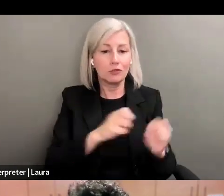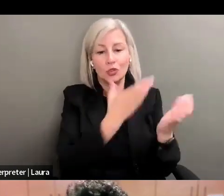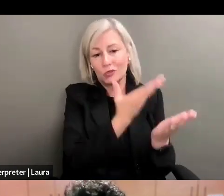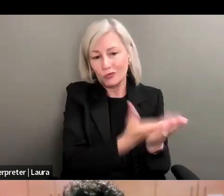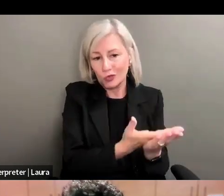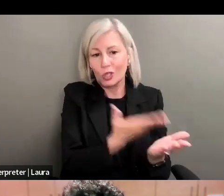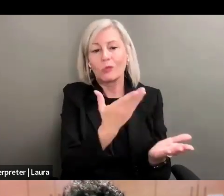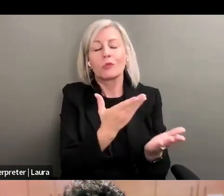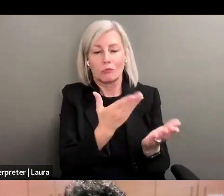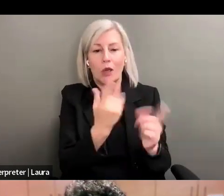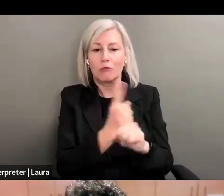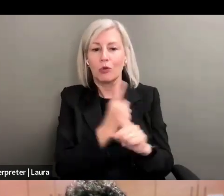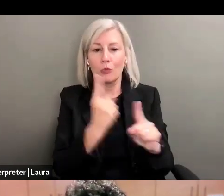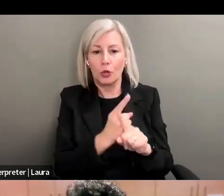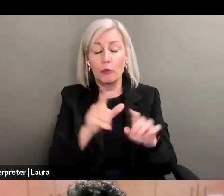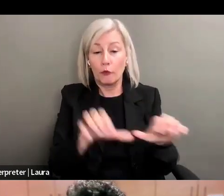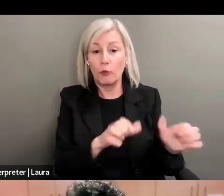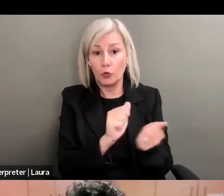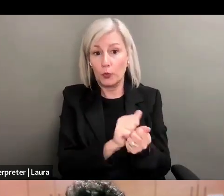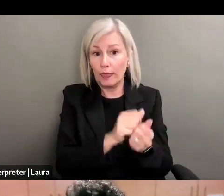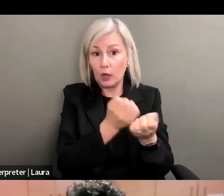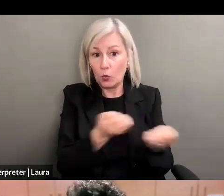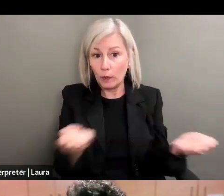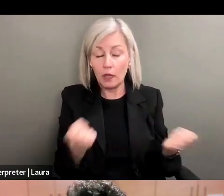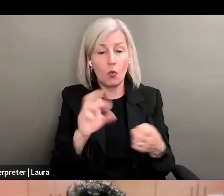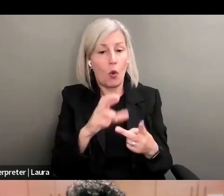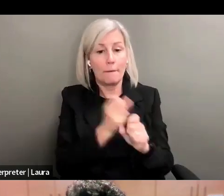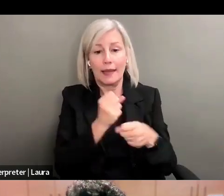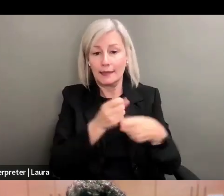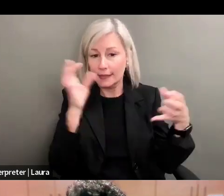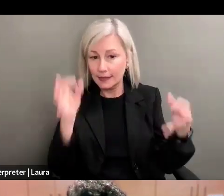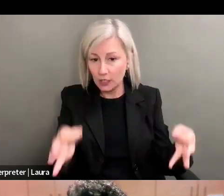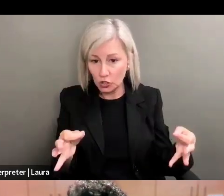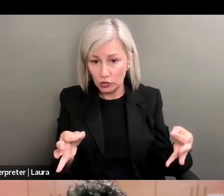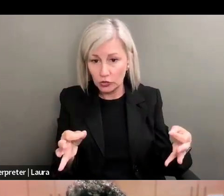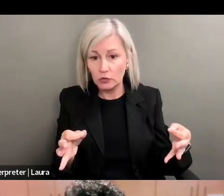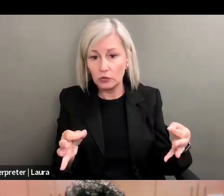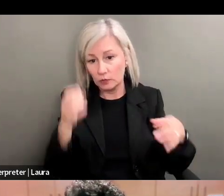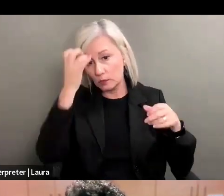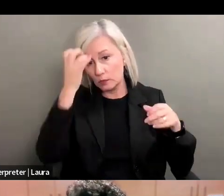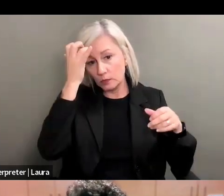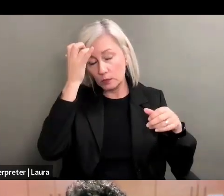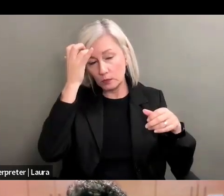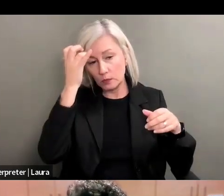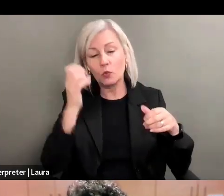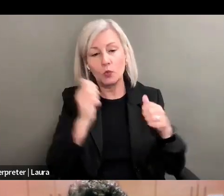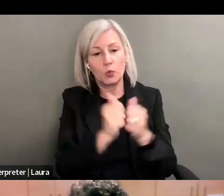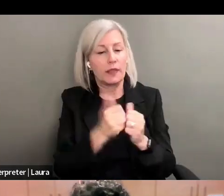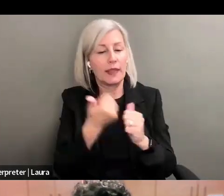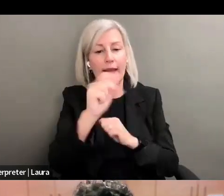appropriate performance with devices or to make decisions on hearing assistive technology.